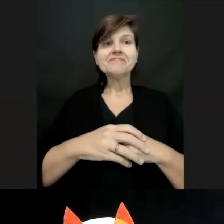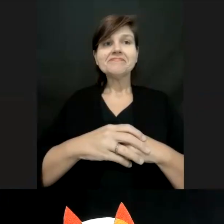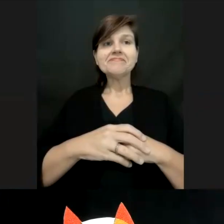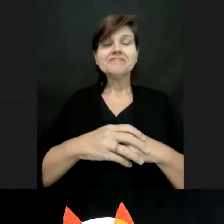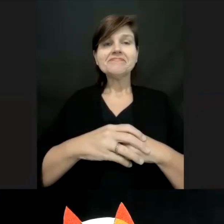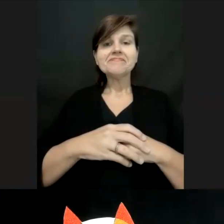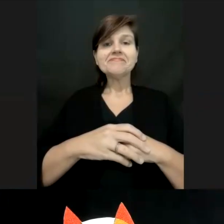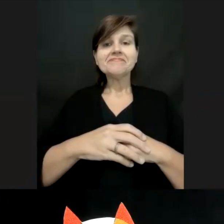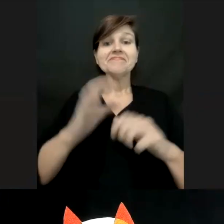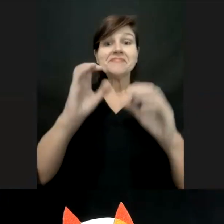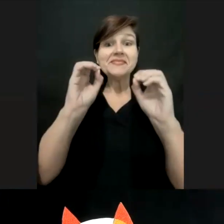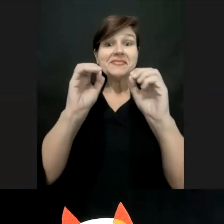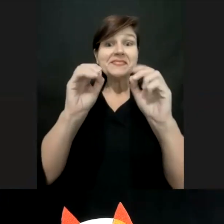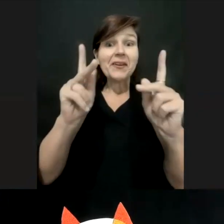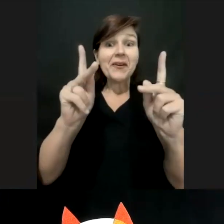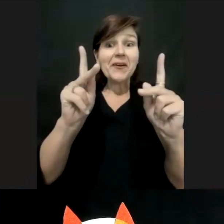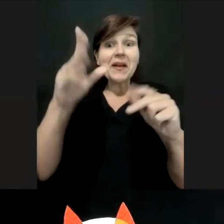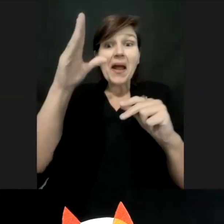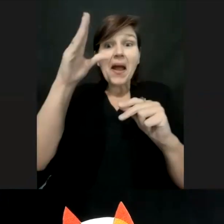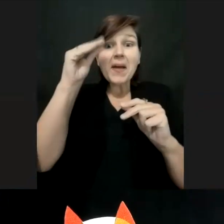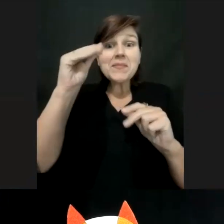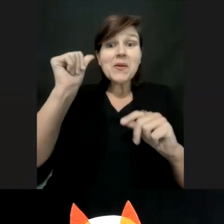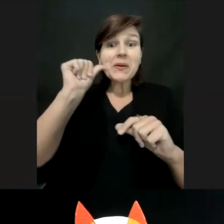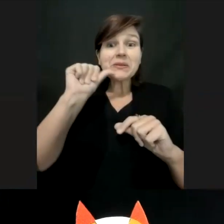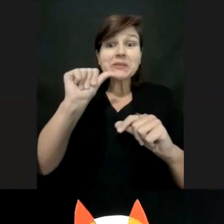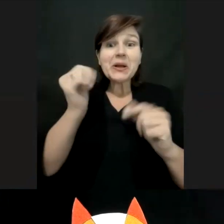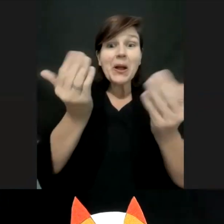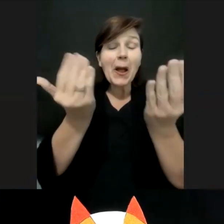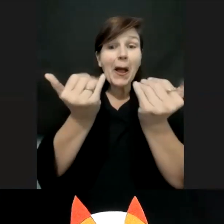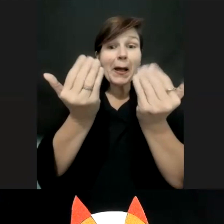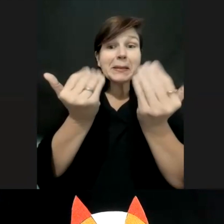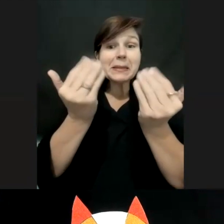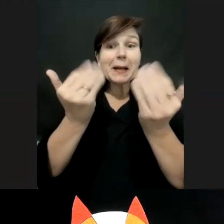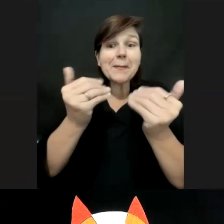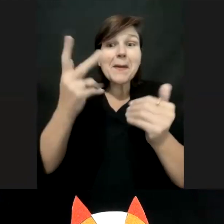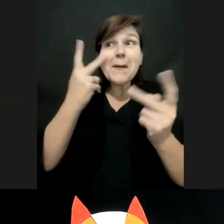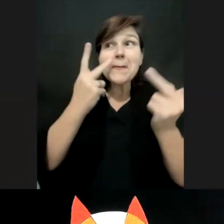Okay, boys and girls! Come on up! We want to see you up at the screen,